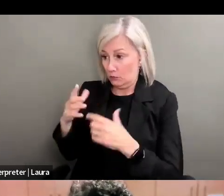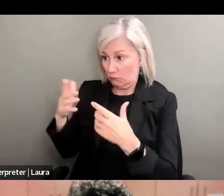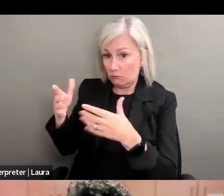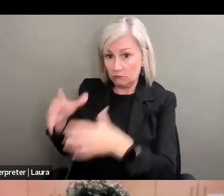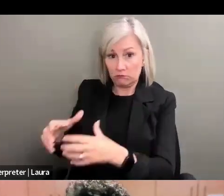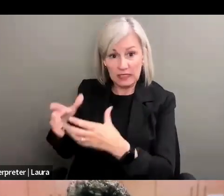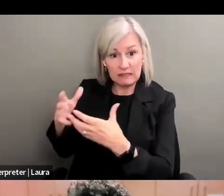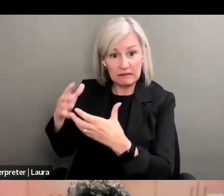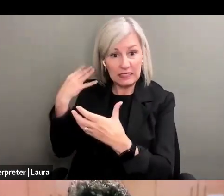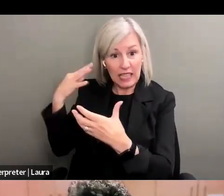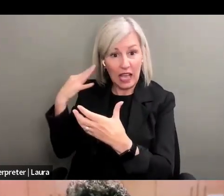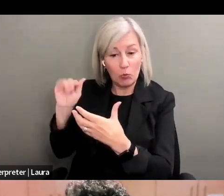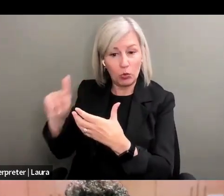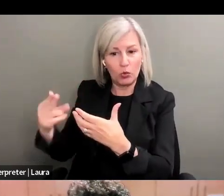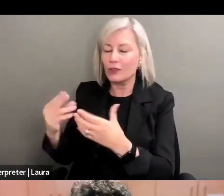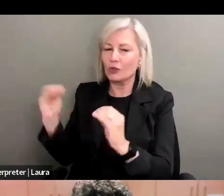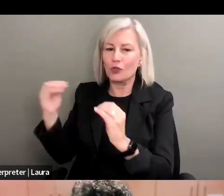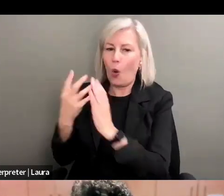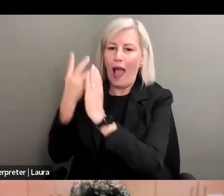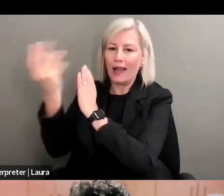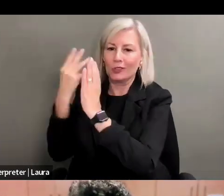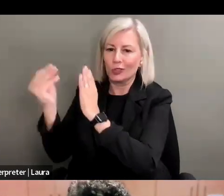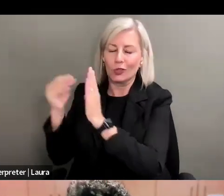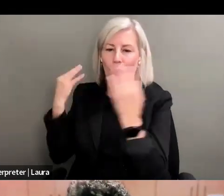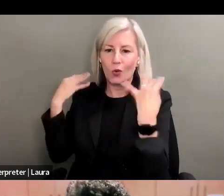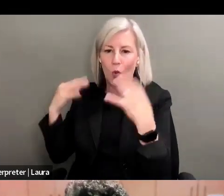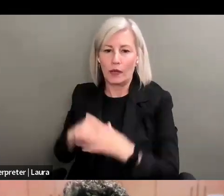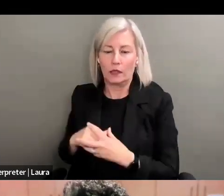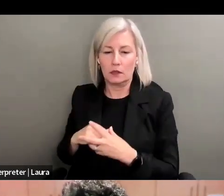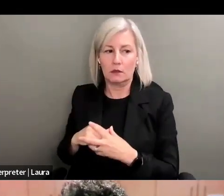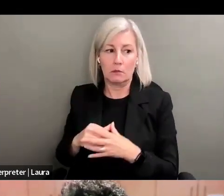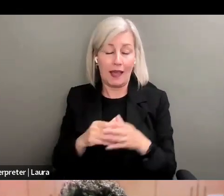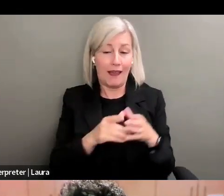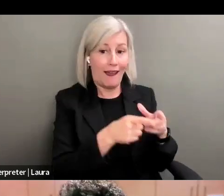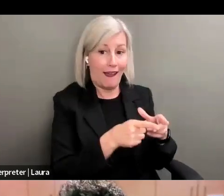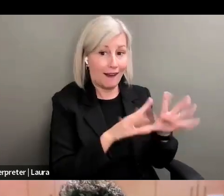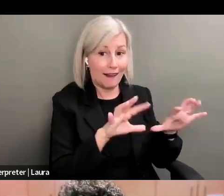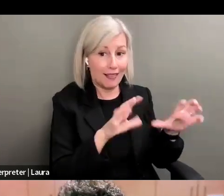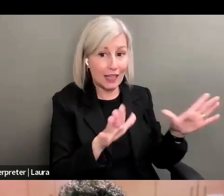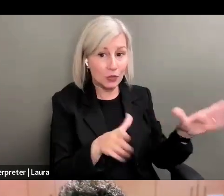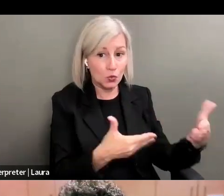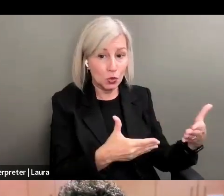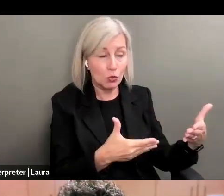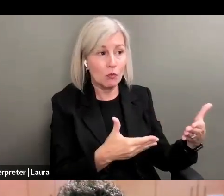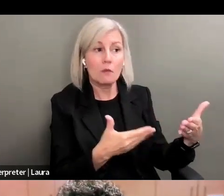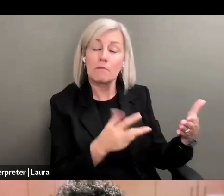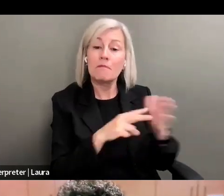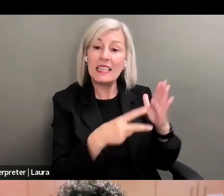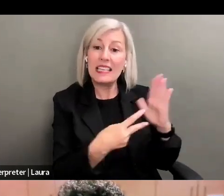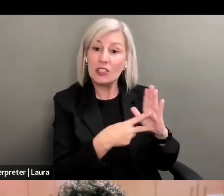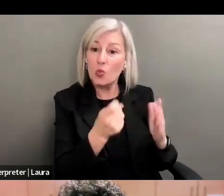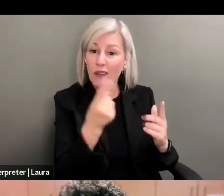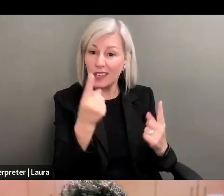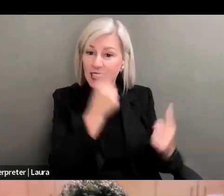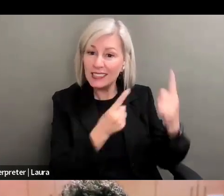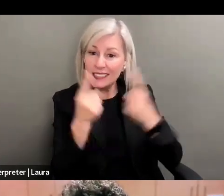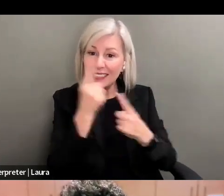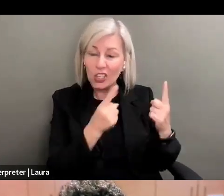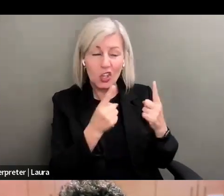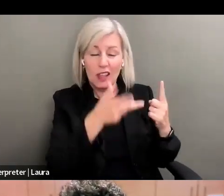no chance for any external noise. But if we complete this in a classroom setting, we're taking into account the poor acoustics that are going to be there